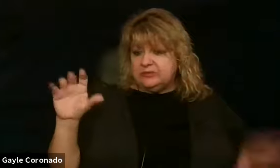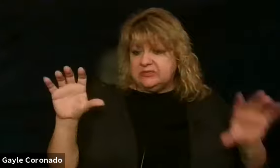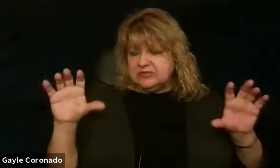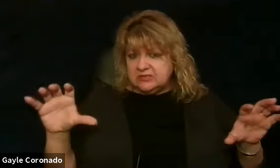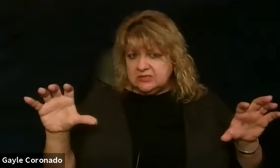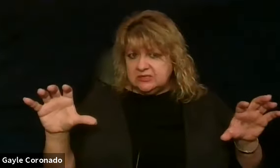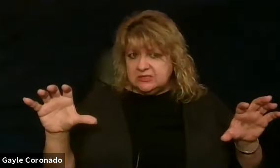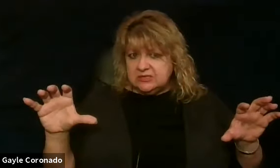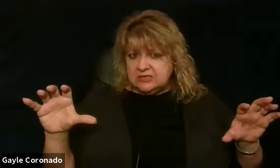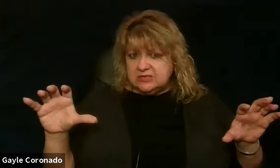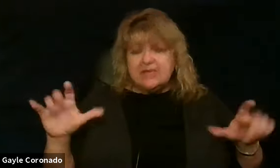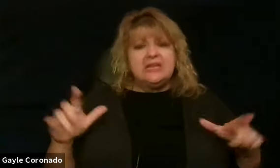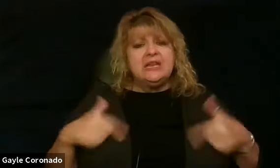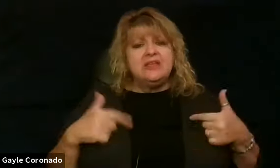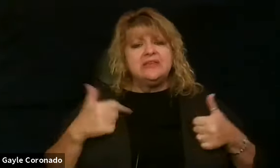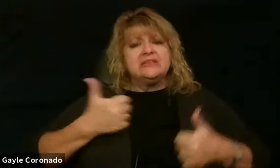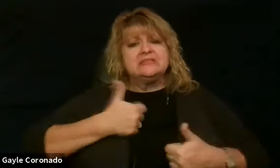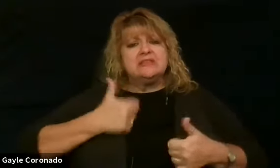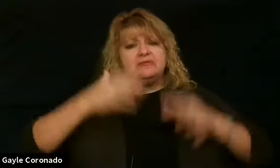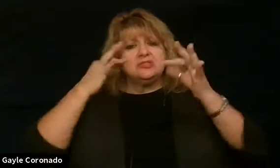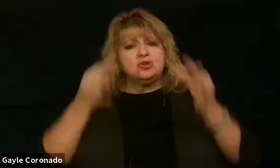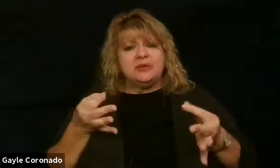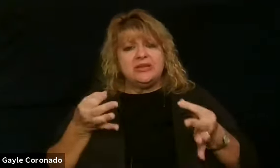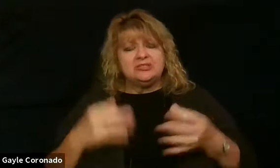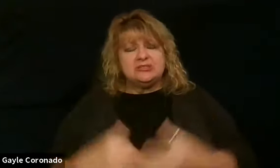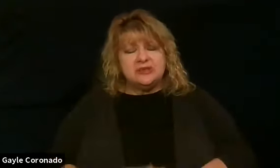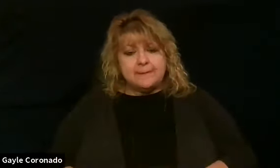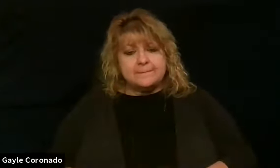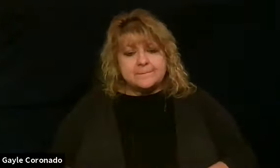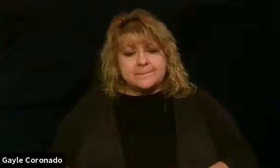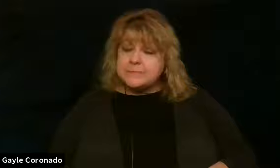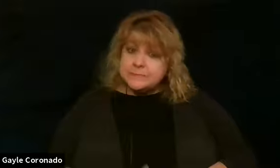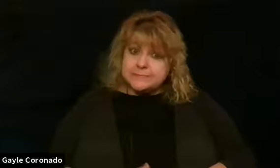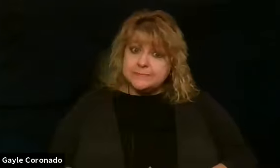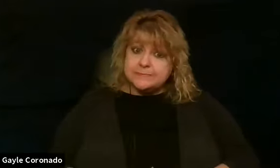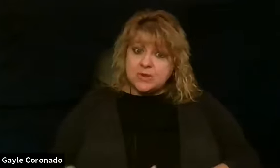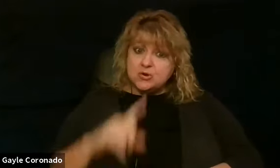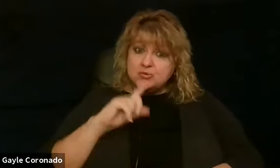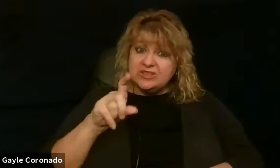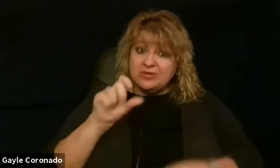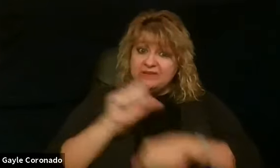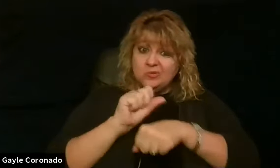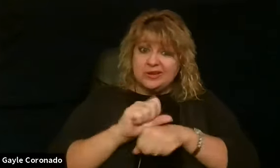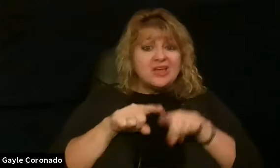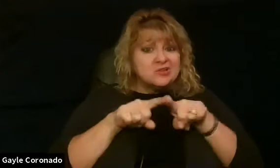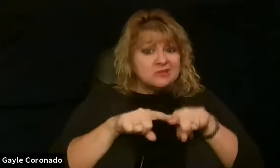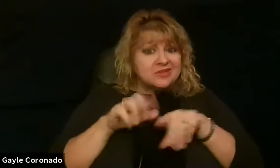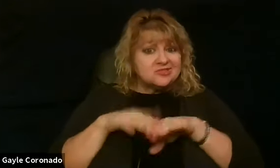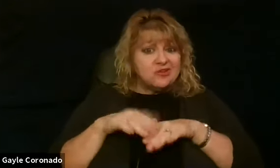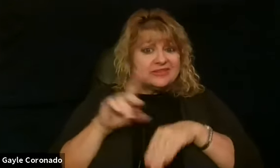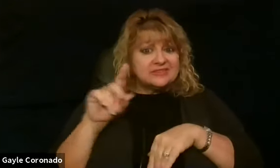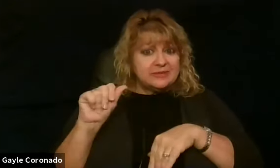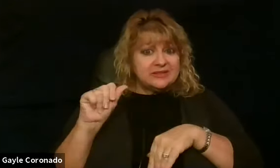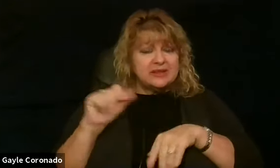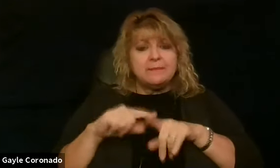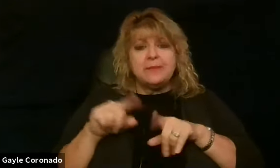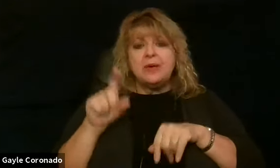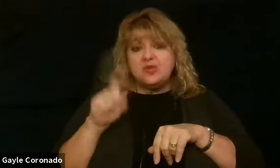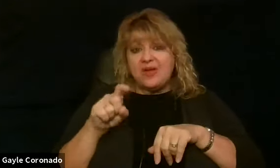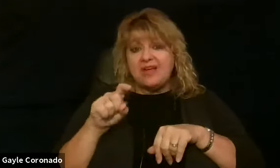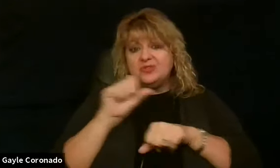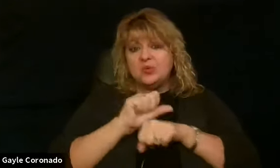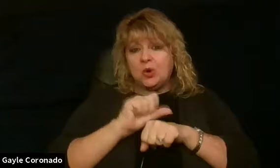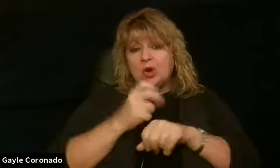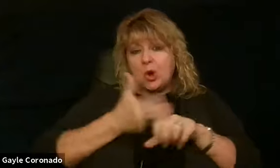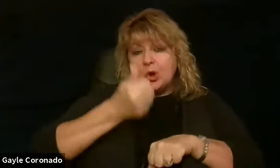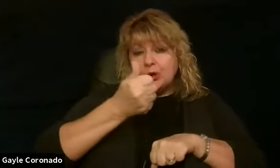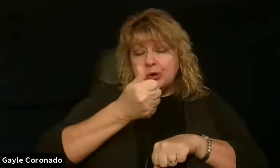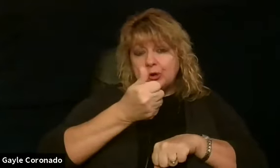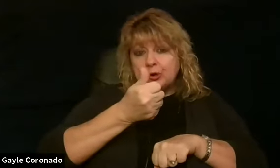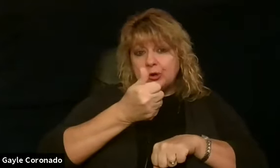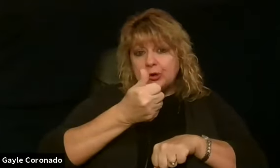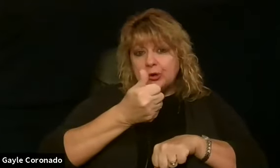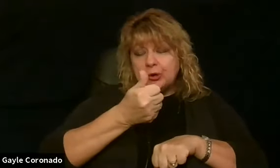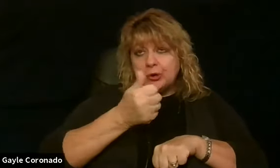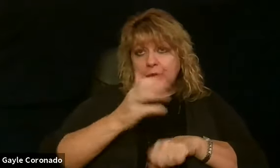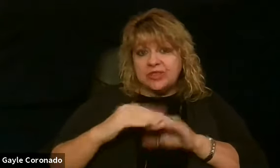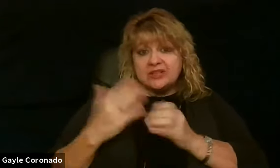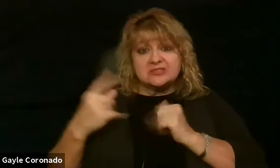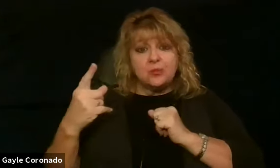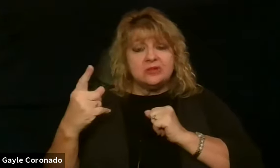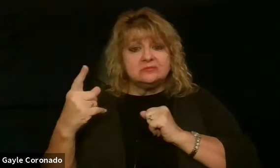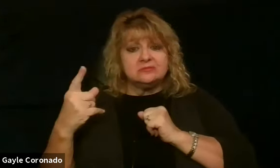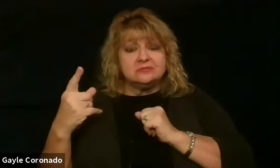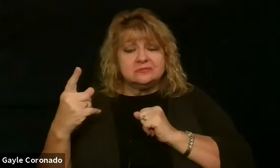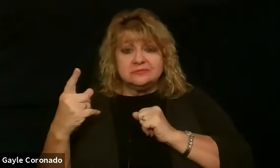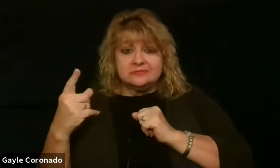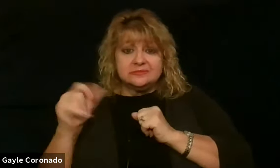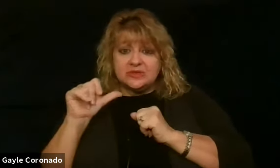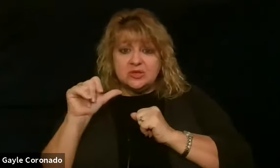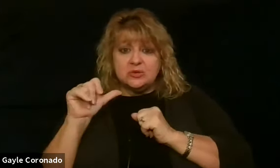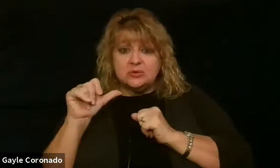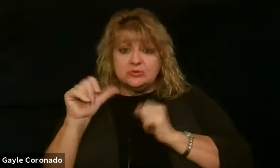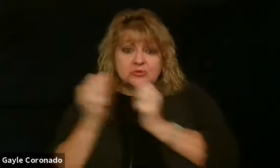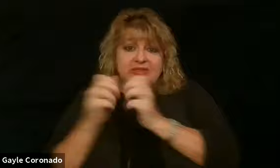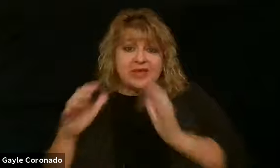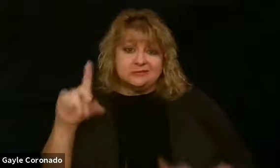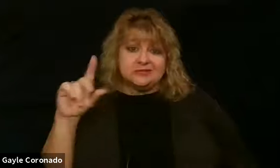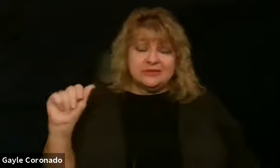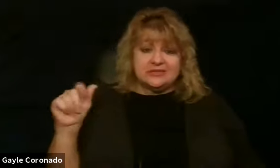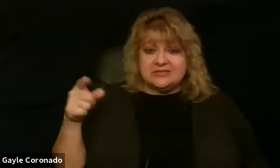I think if you have work if being on what the disability is and I think you have to work a little harder than maybe someone vers who doesn't have a disability, or learning.